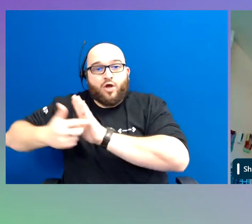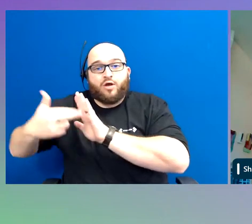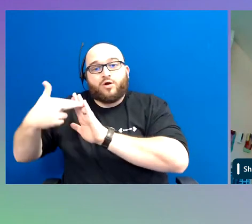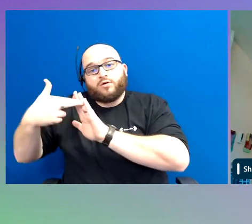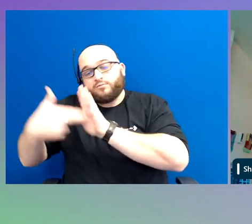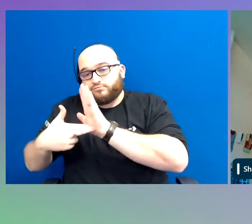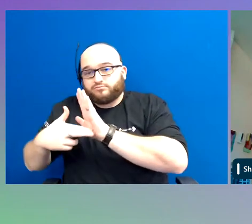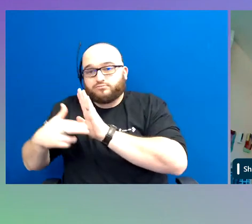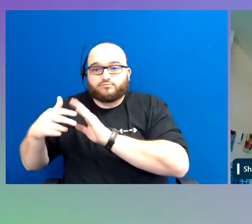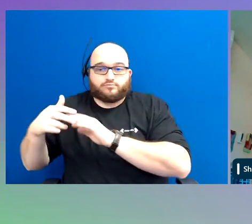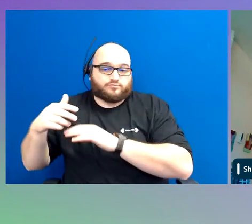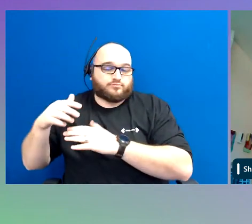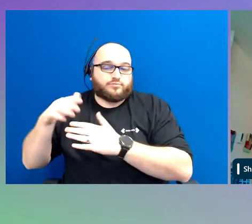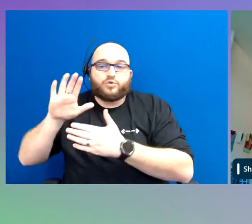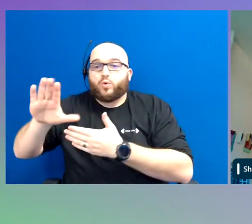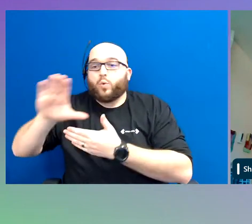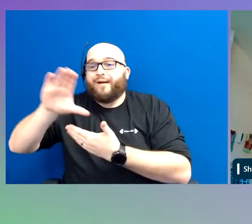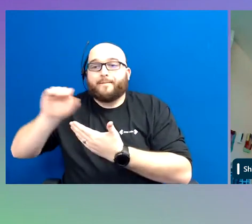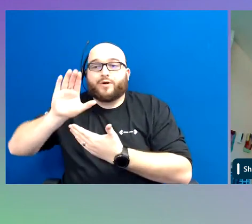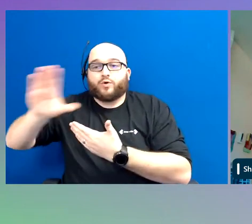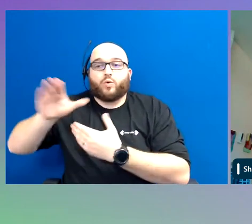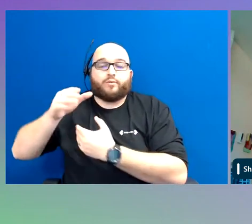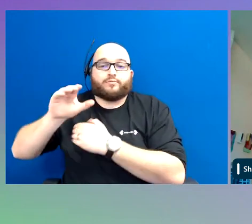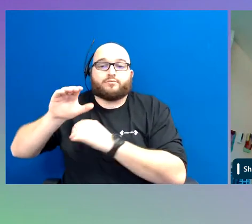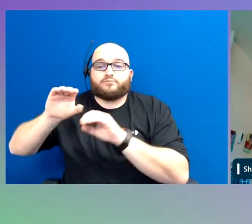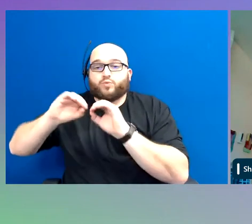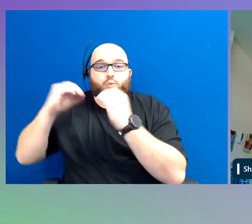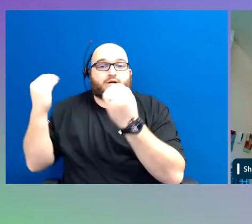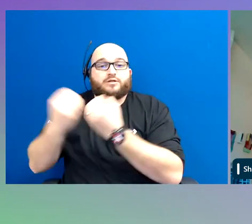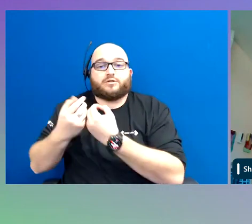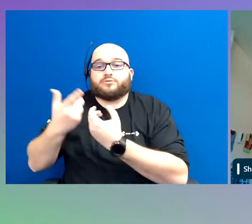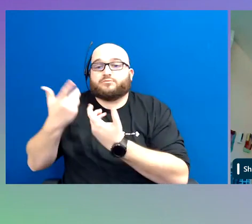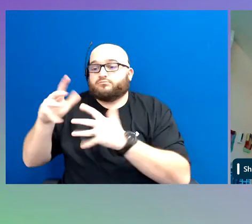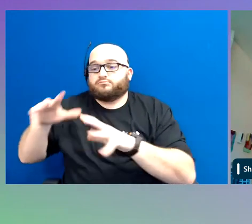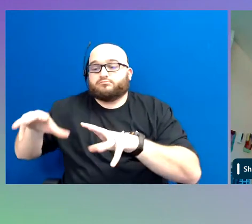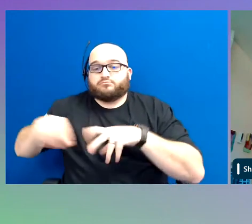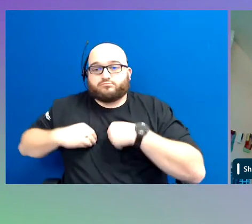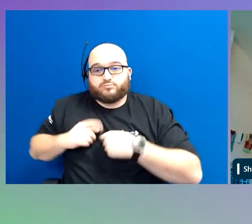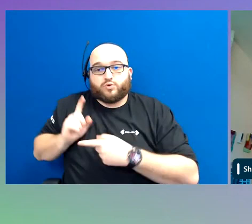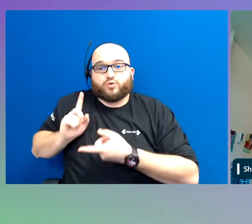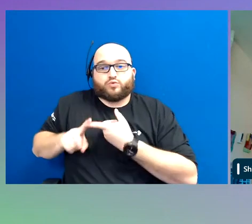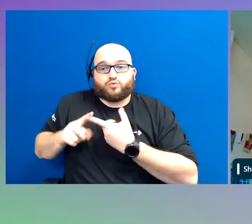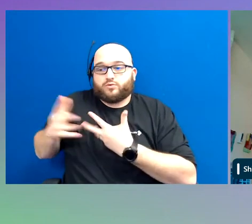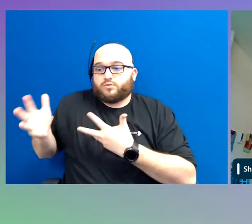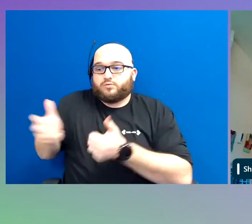your organizations has is has